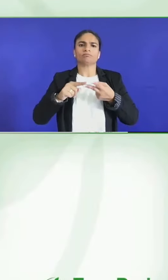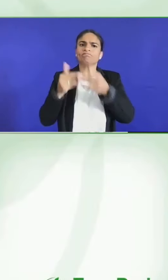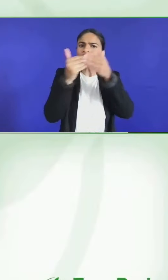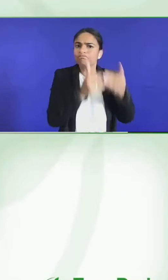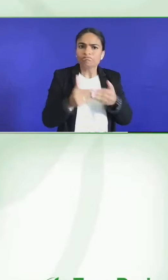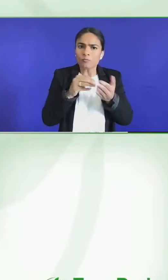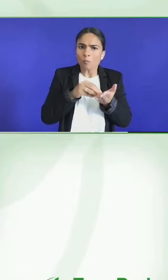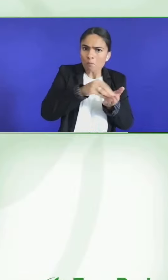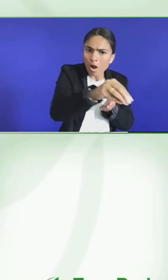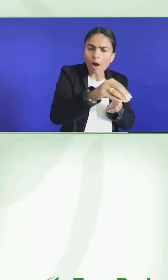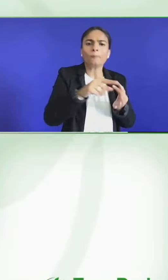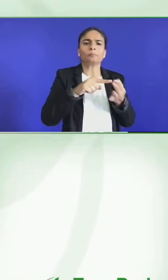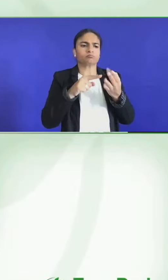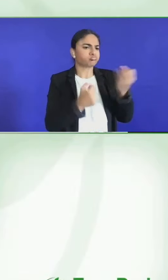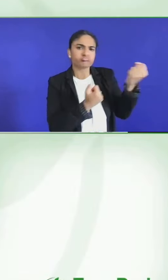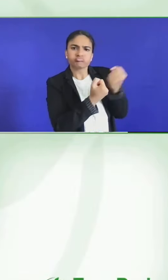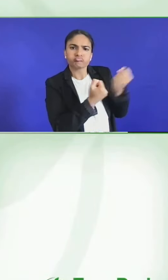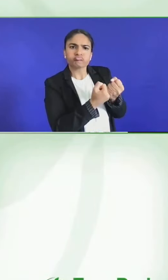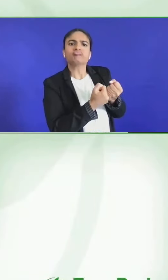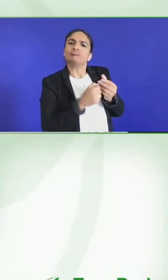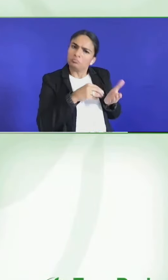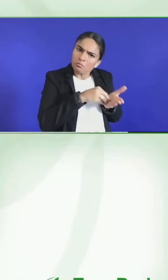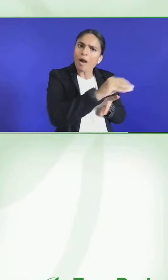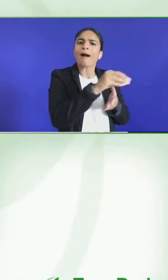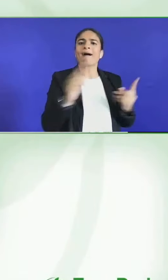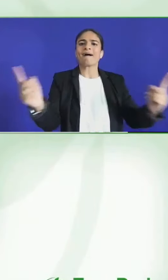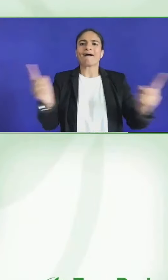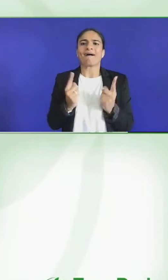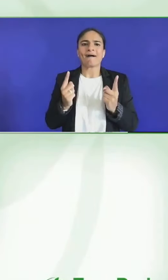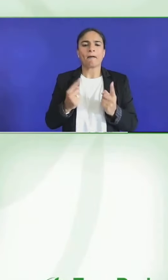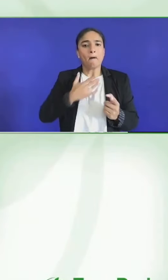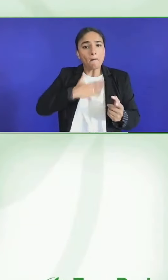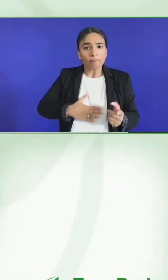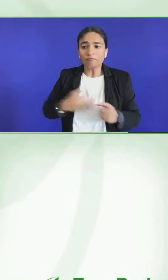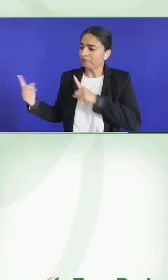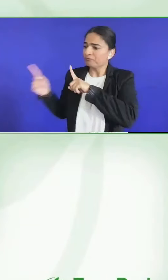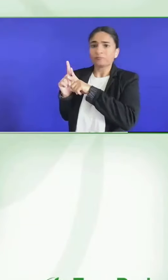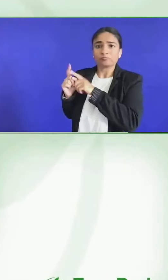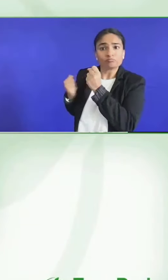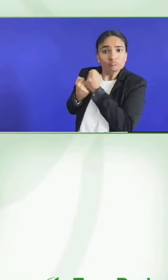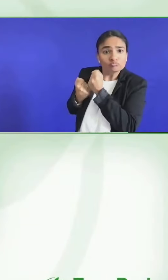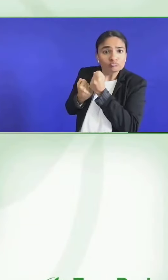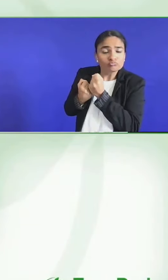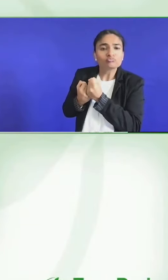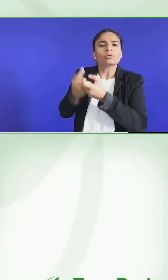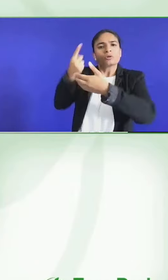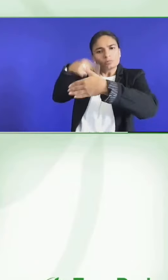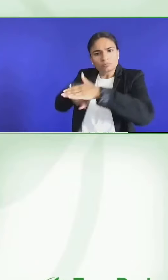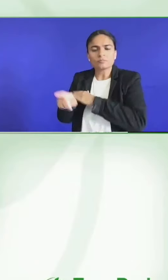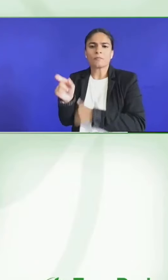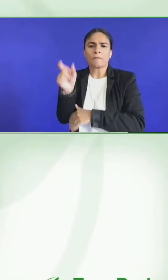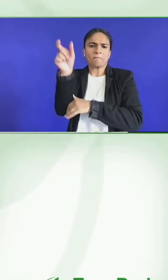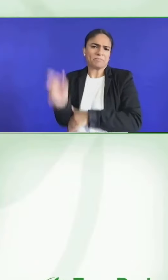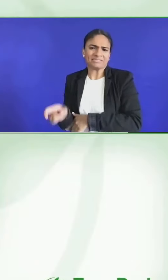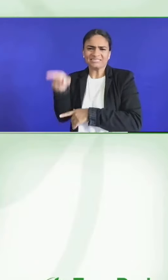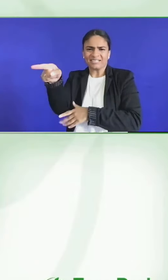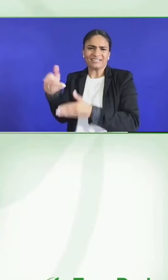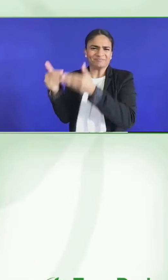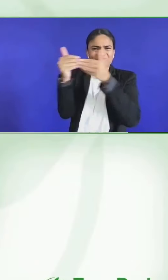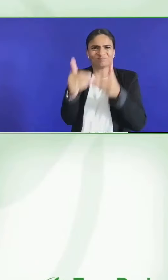He can choose wherever he wants to go with his budget when it comes to my organisation he is there for some years and then he says, "Oh,